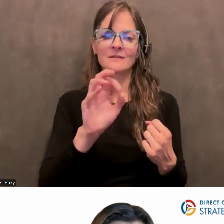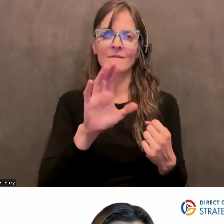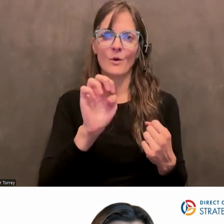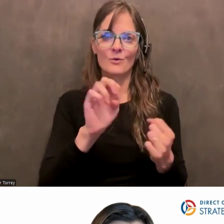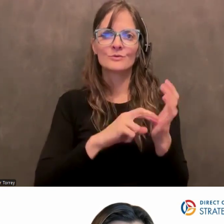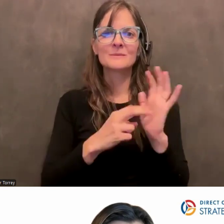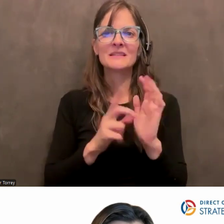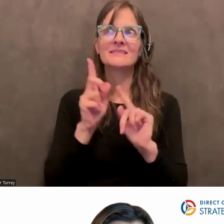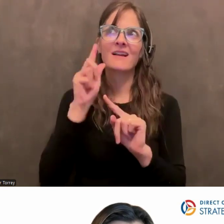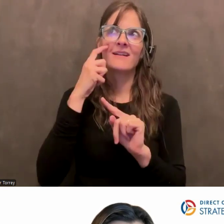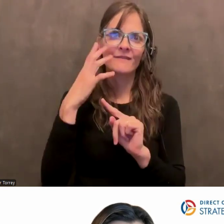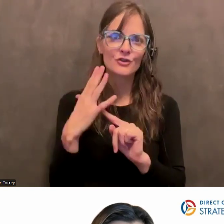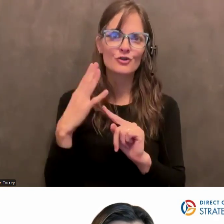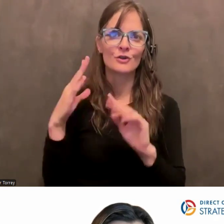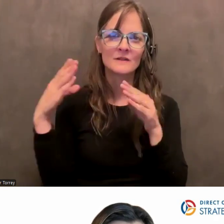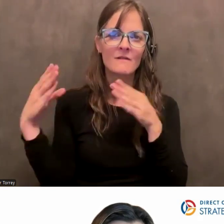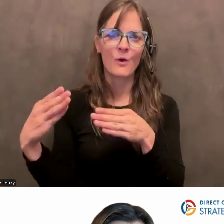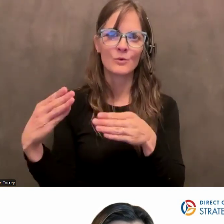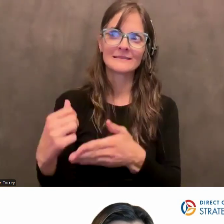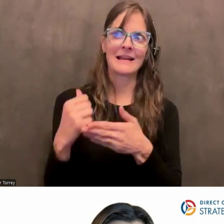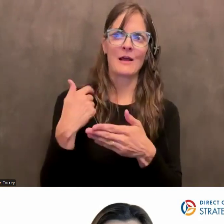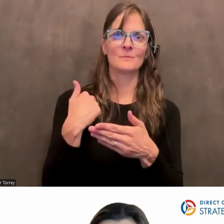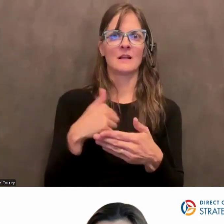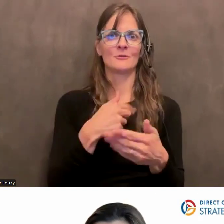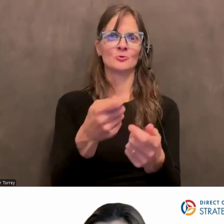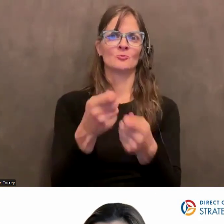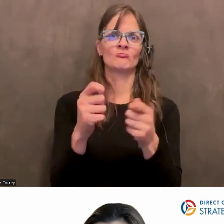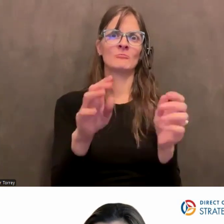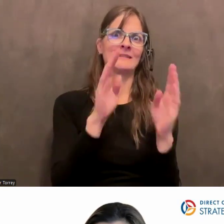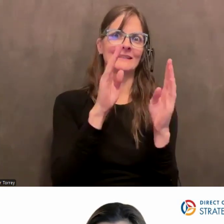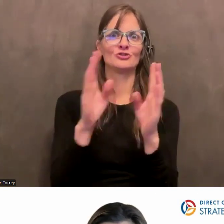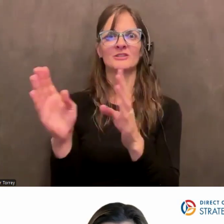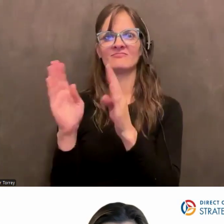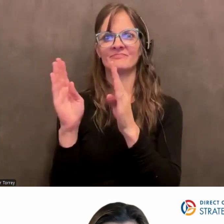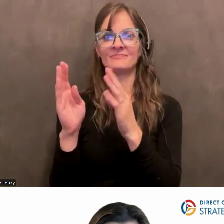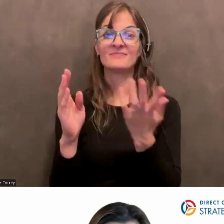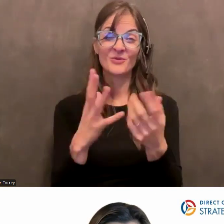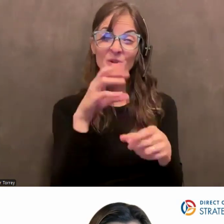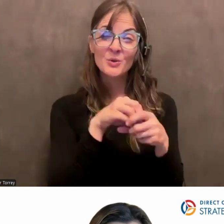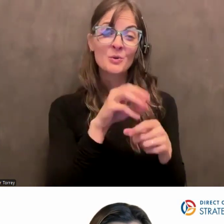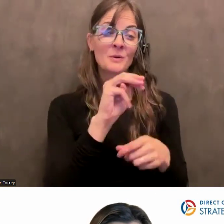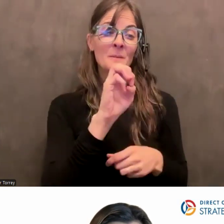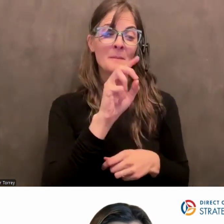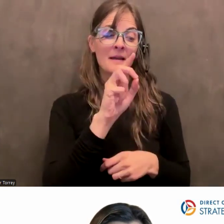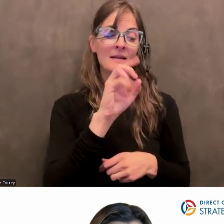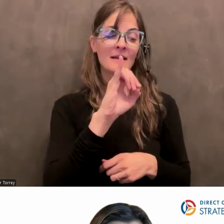You know, as you saw in our videos, we had our medicaid director, our, you know, my supervisor,